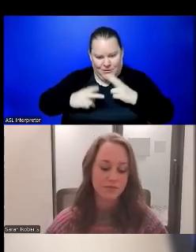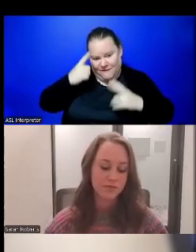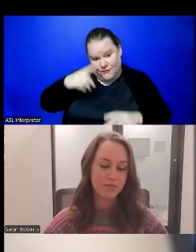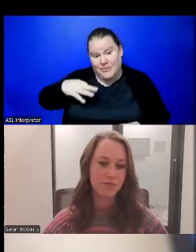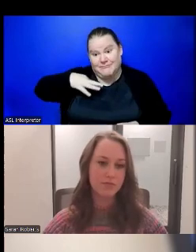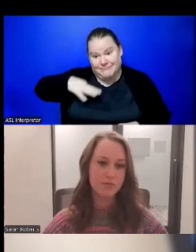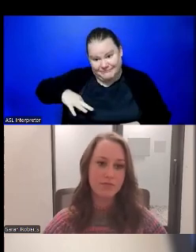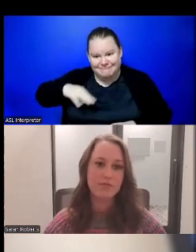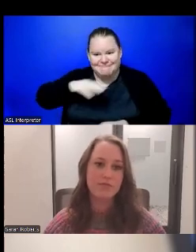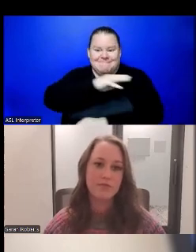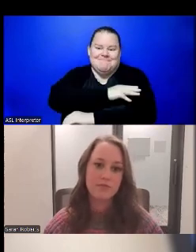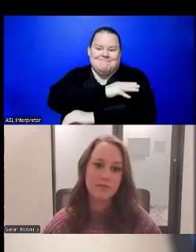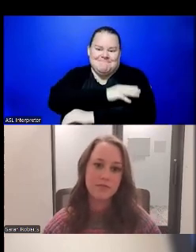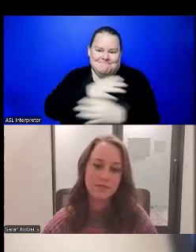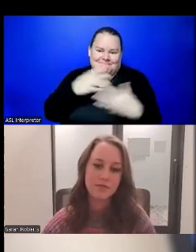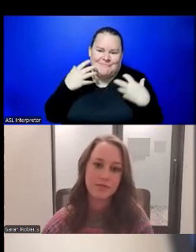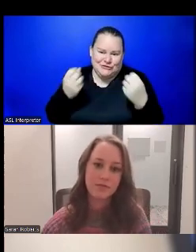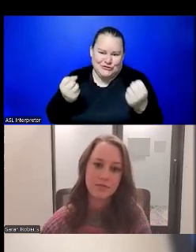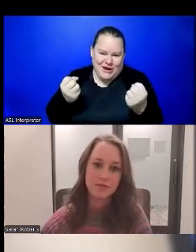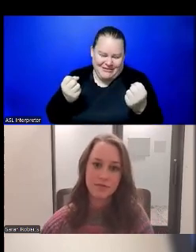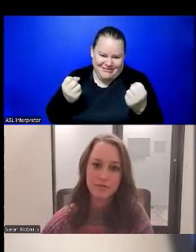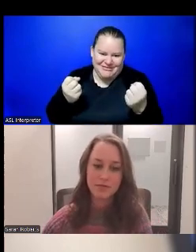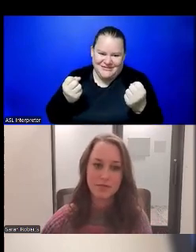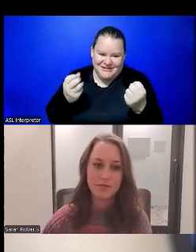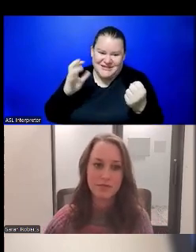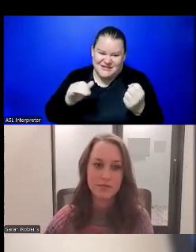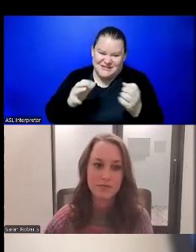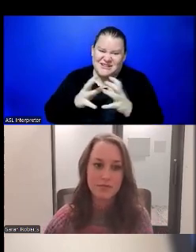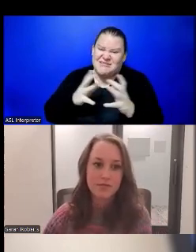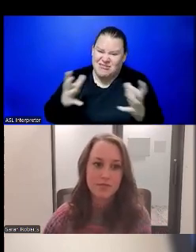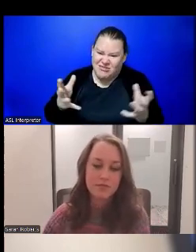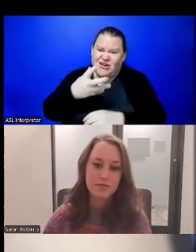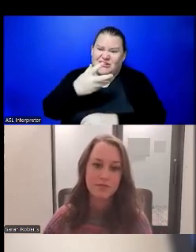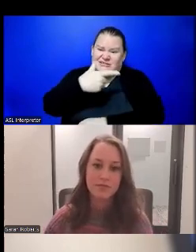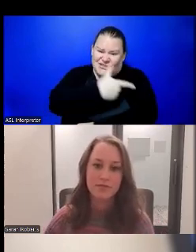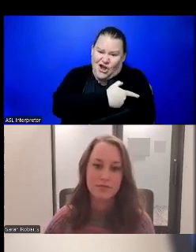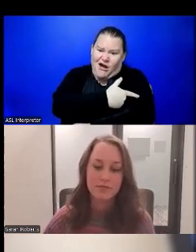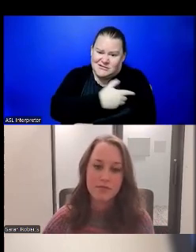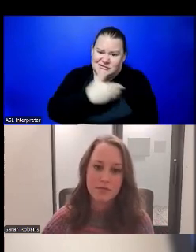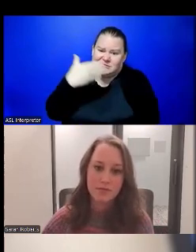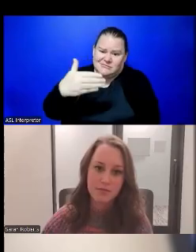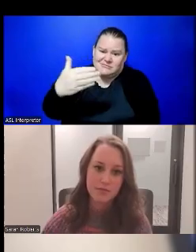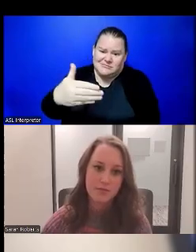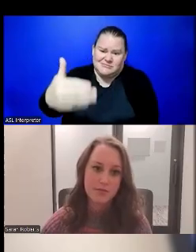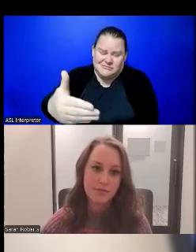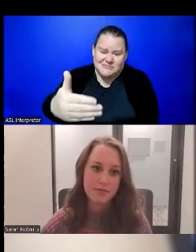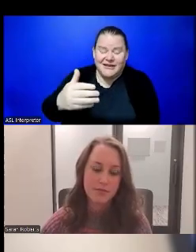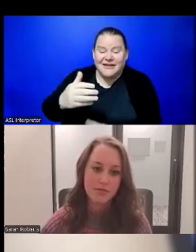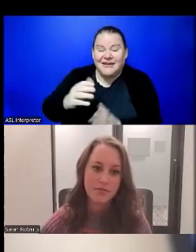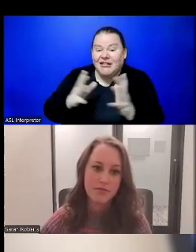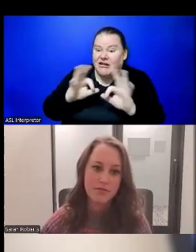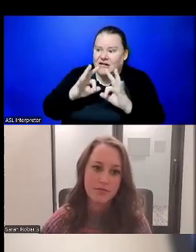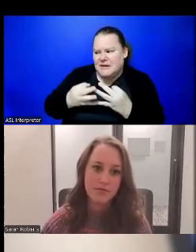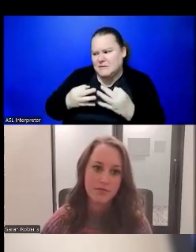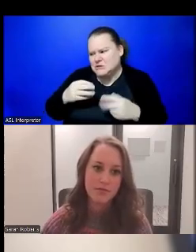strength. So that's a lot of shots over the years. And a lot of families get nervous about giving this newborn, two or